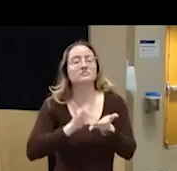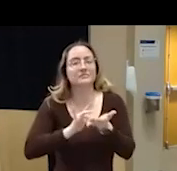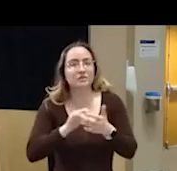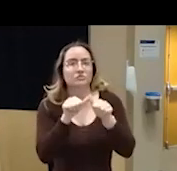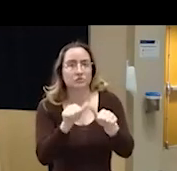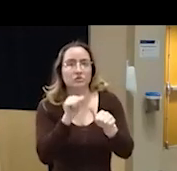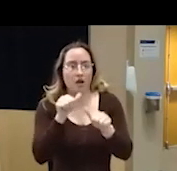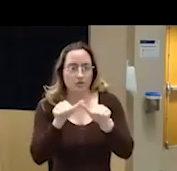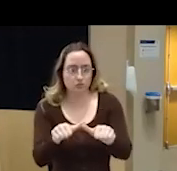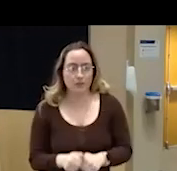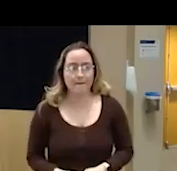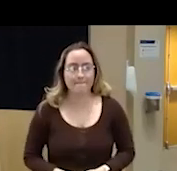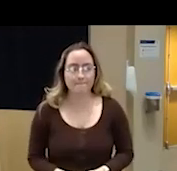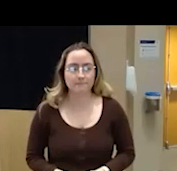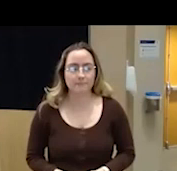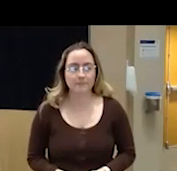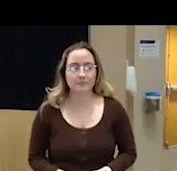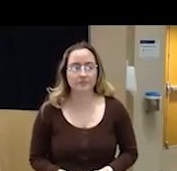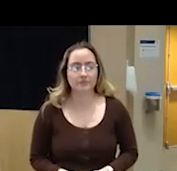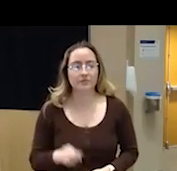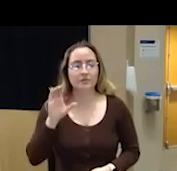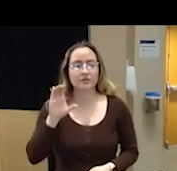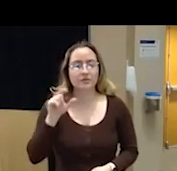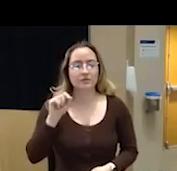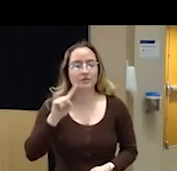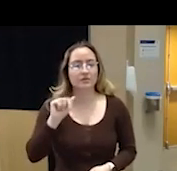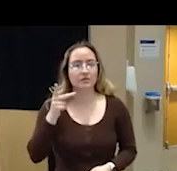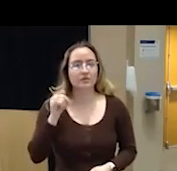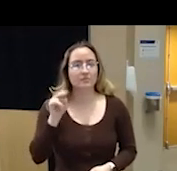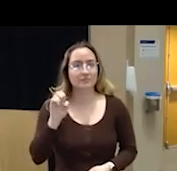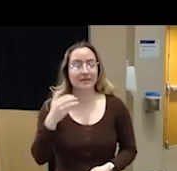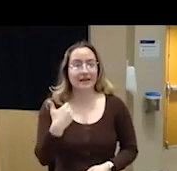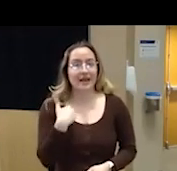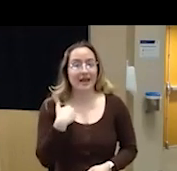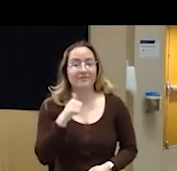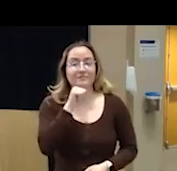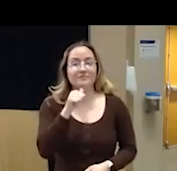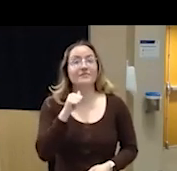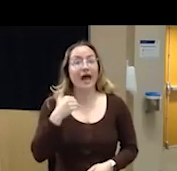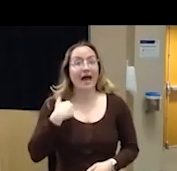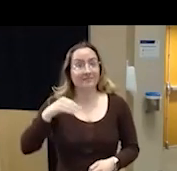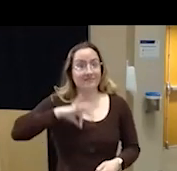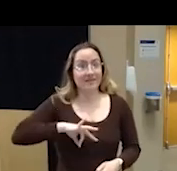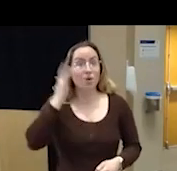Now close the pin has obviously the advantage that we're looking at these patients every week for the first six months.